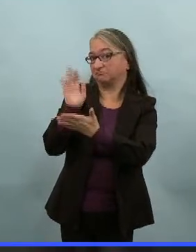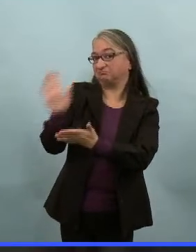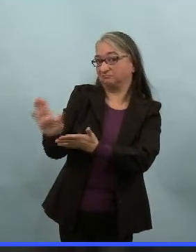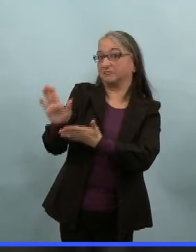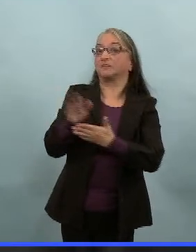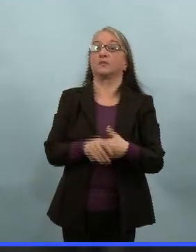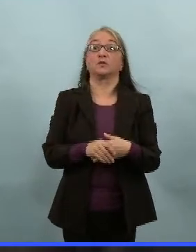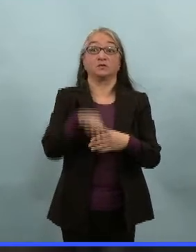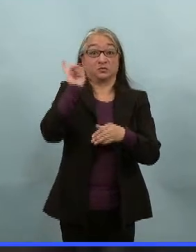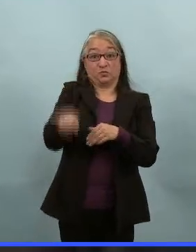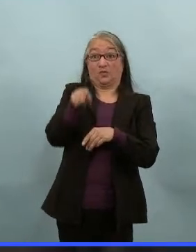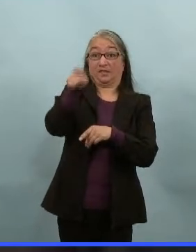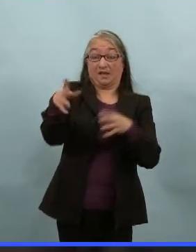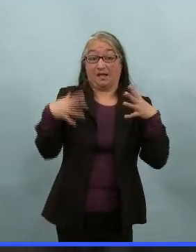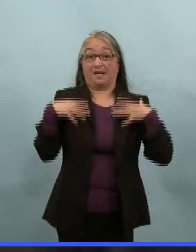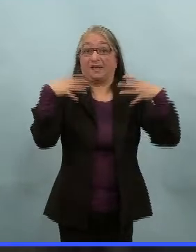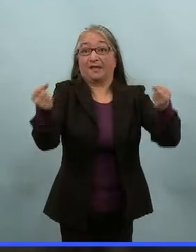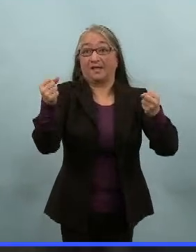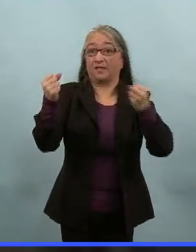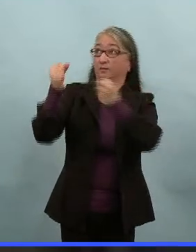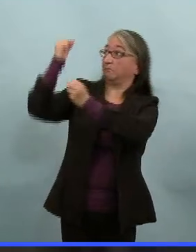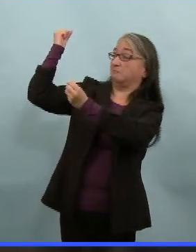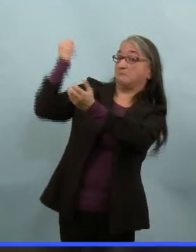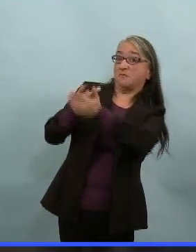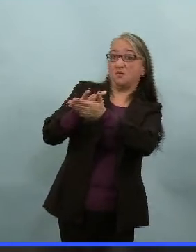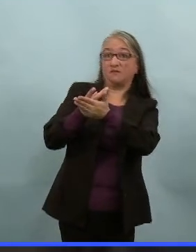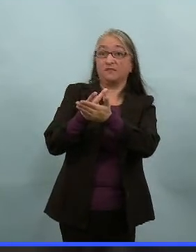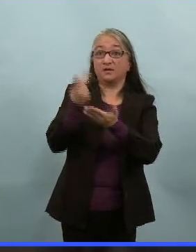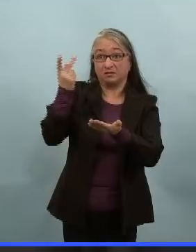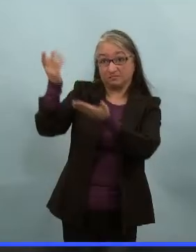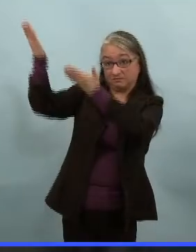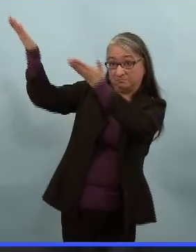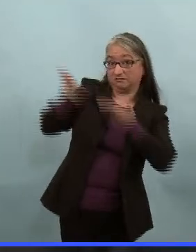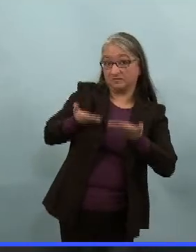we have a supply coming into manitoba we're going to be operationalizing that as well and that'll be